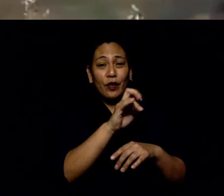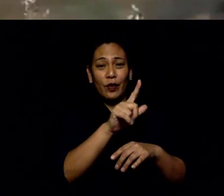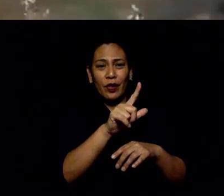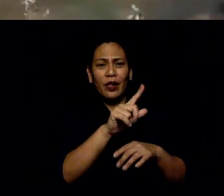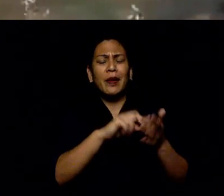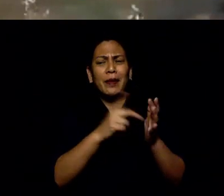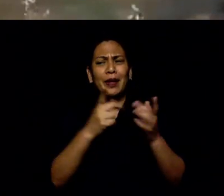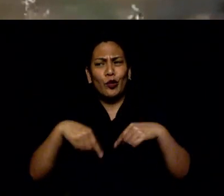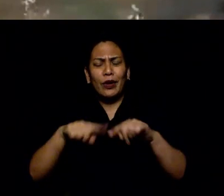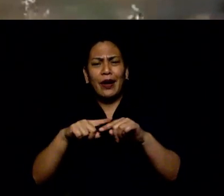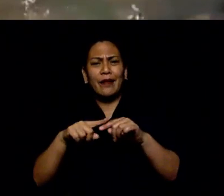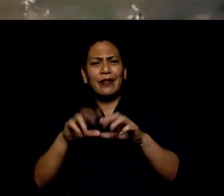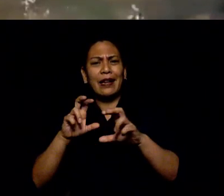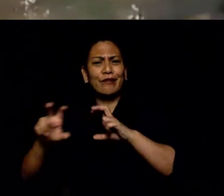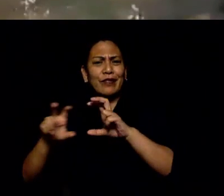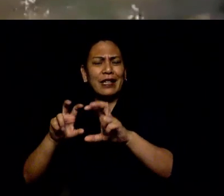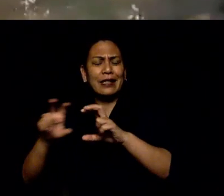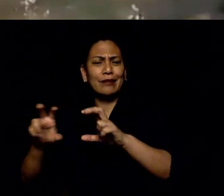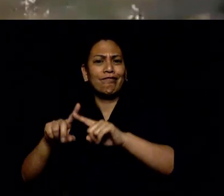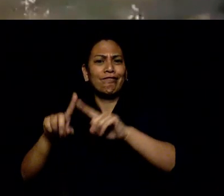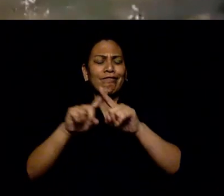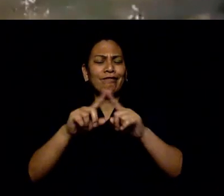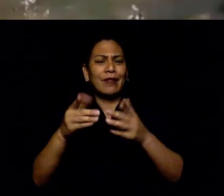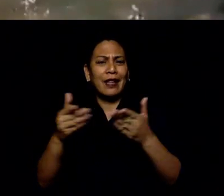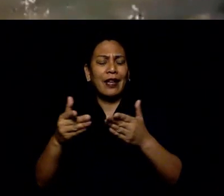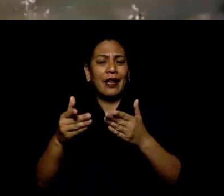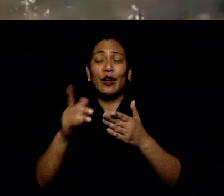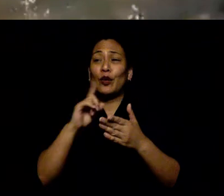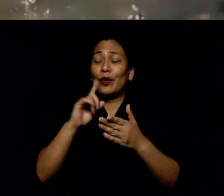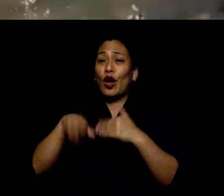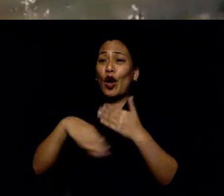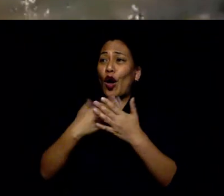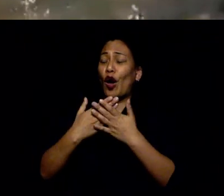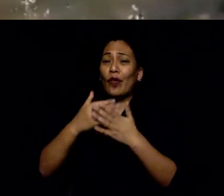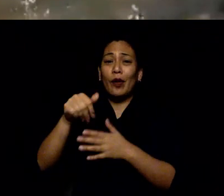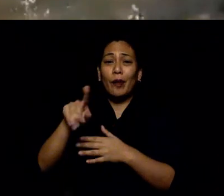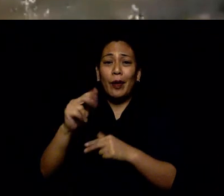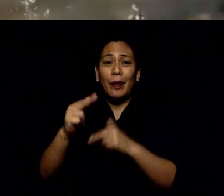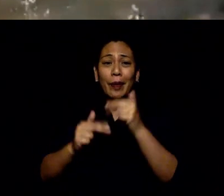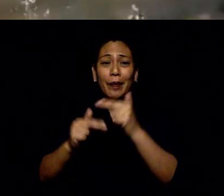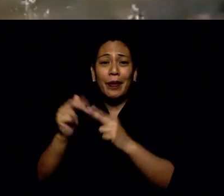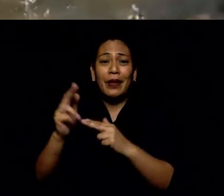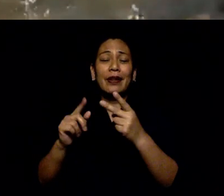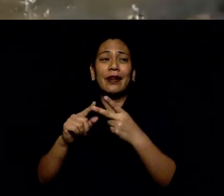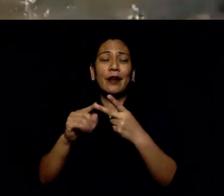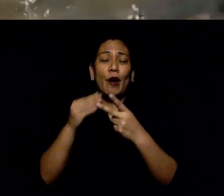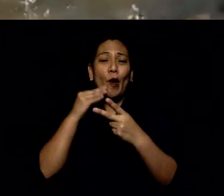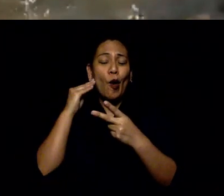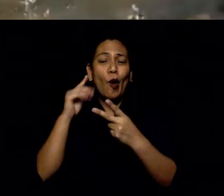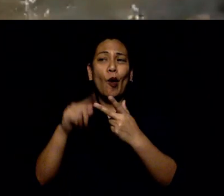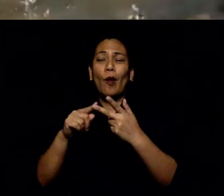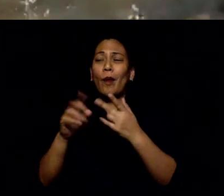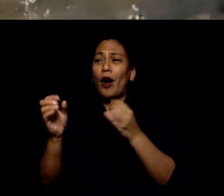to have to retrofit all the apartment buildings and homes and office buildings,